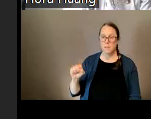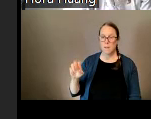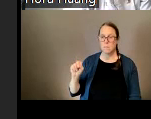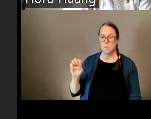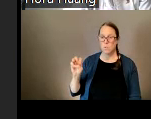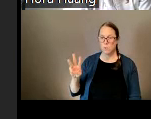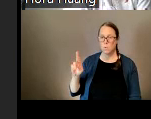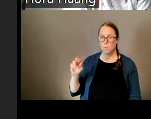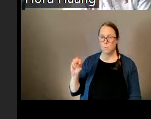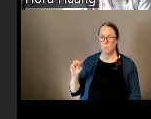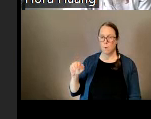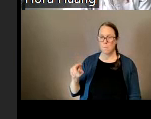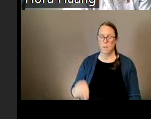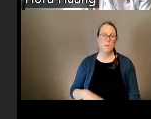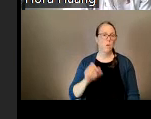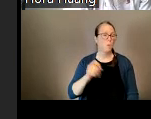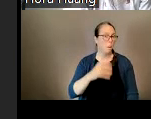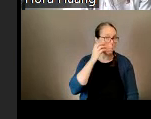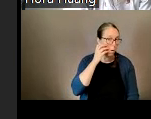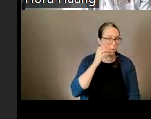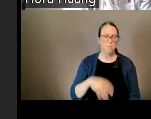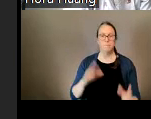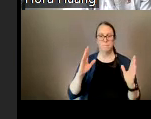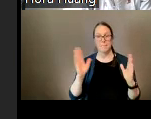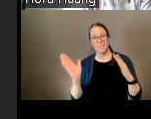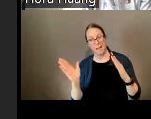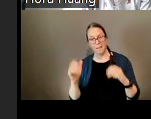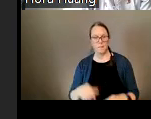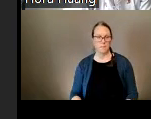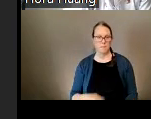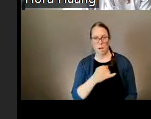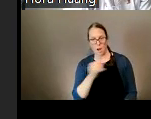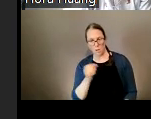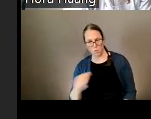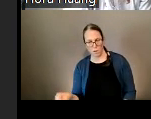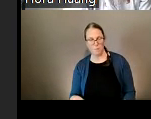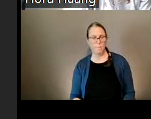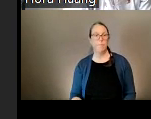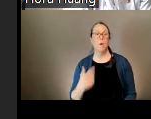You can bold, italics, underline things. We're gonna go over to the bottom right corner,